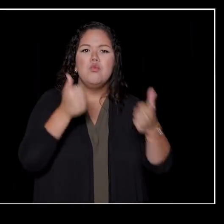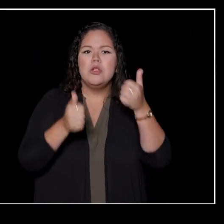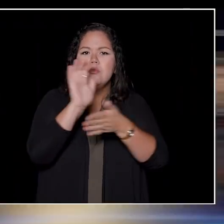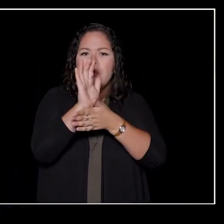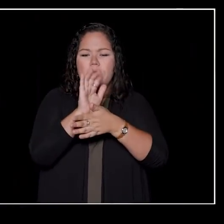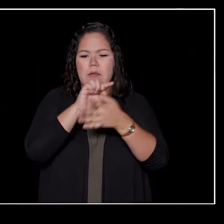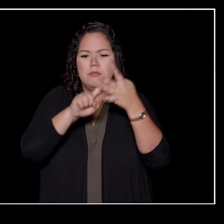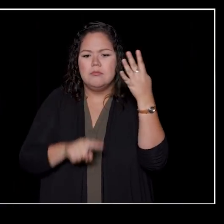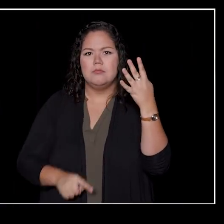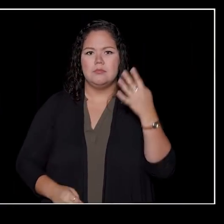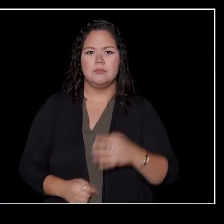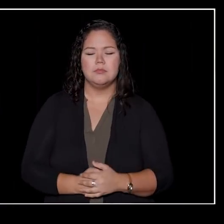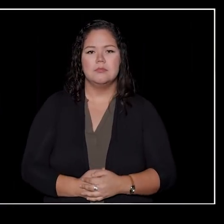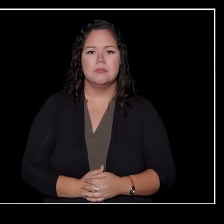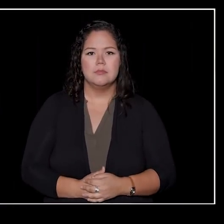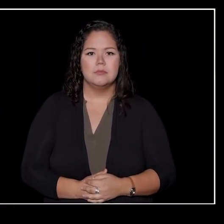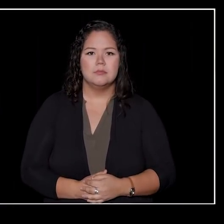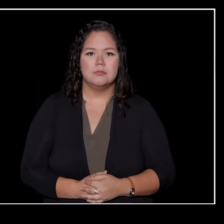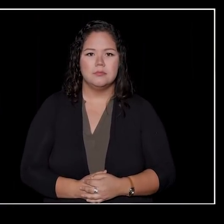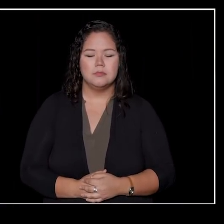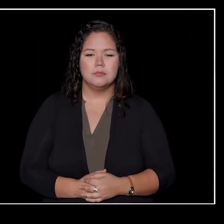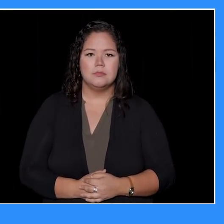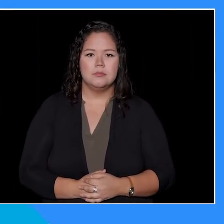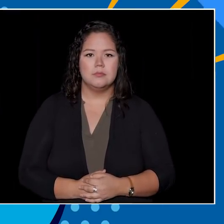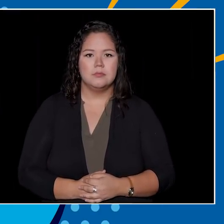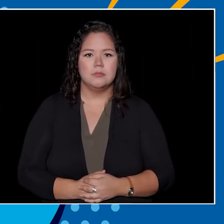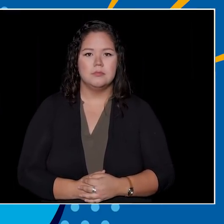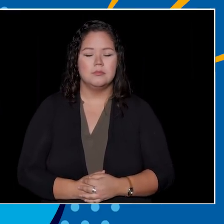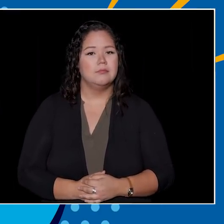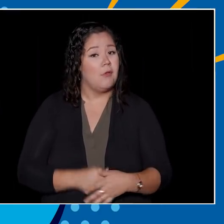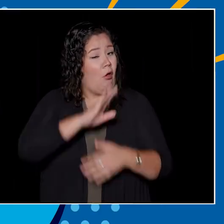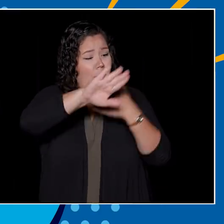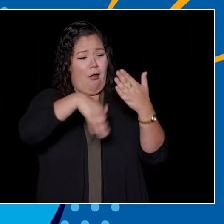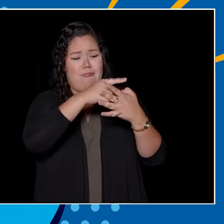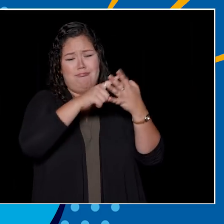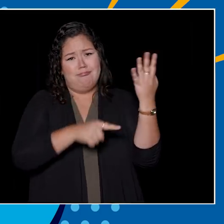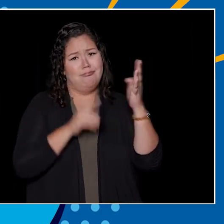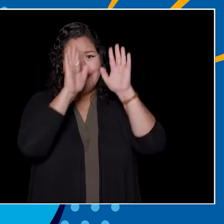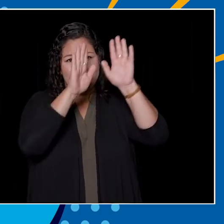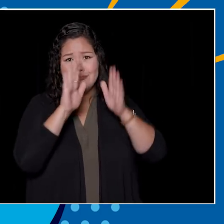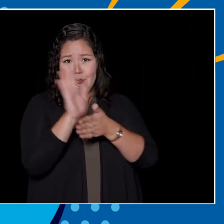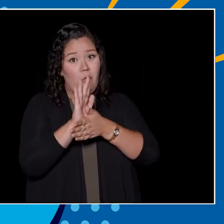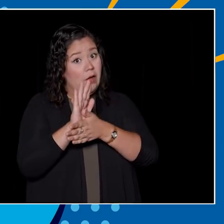or is it D, "Fantastic Four"? All are great movies and all filmed here on campus. Always keep your eyes peeled,